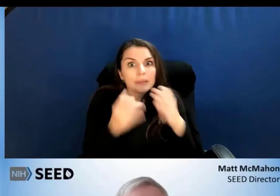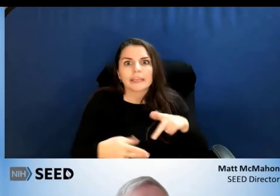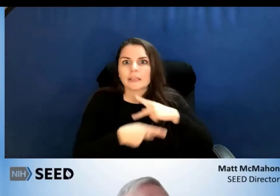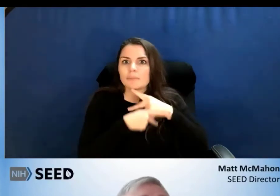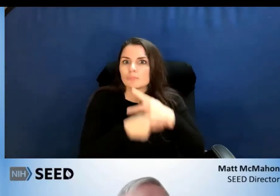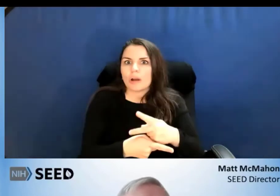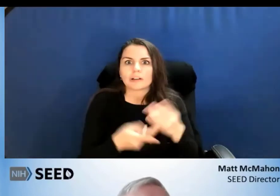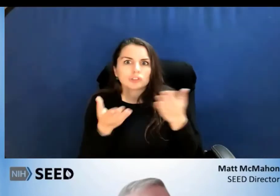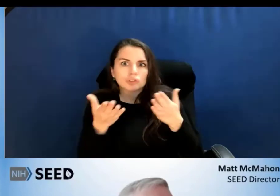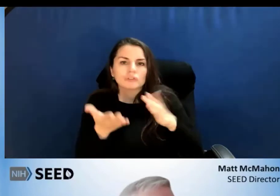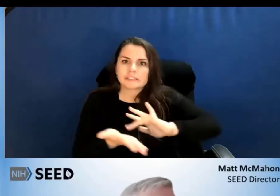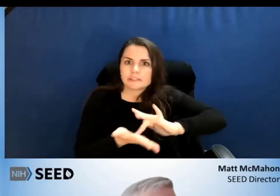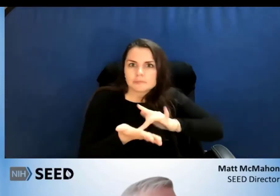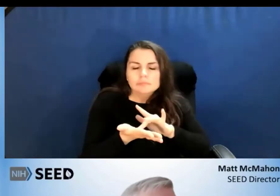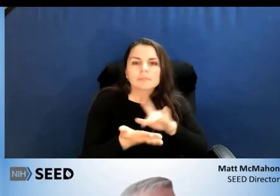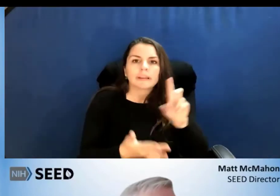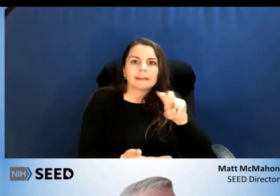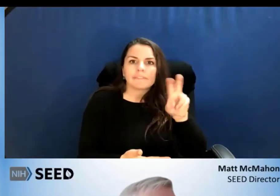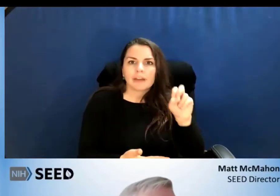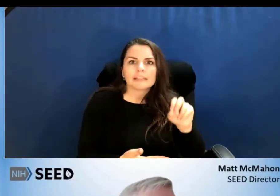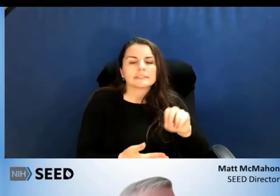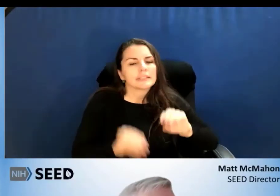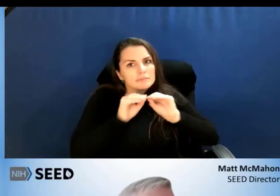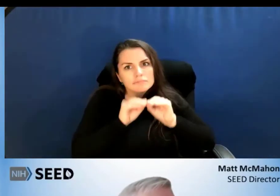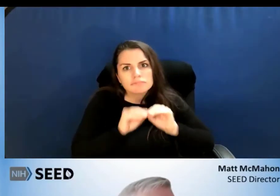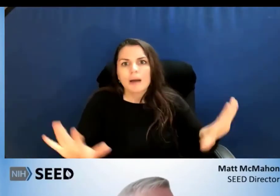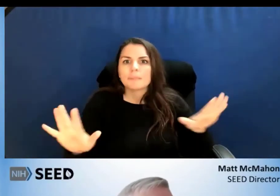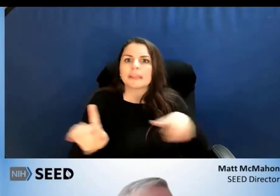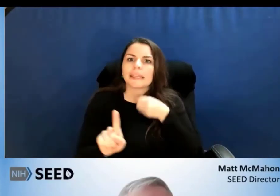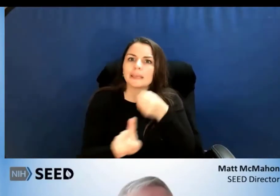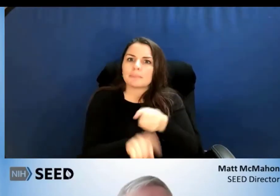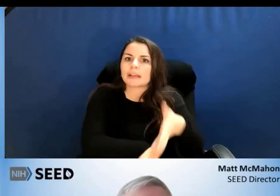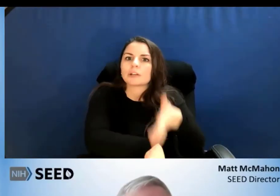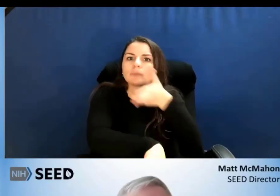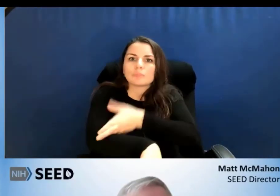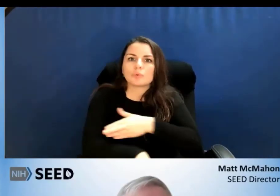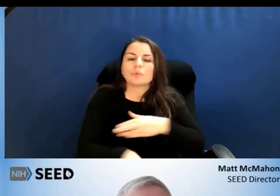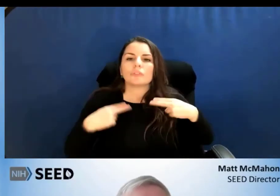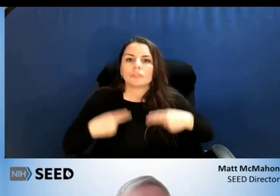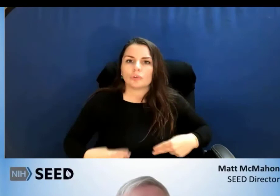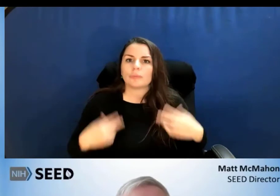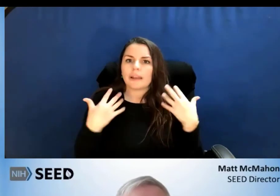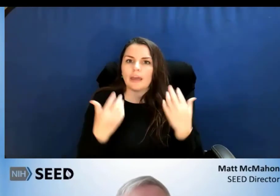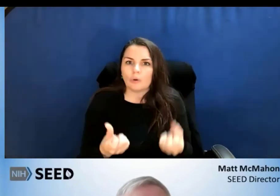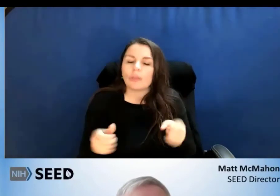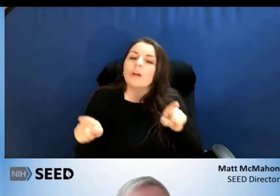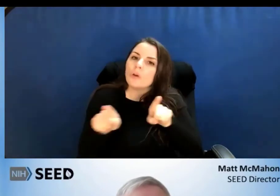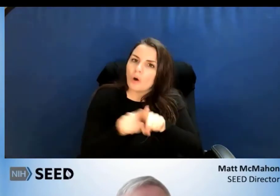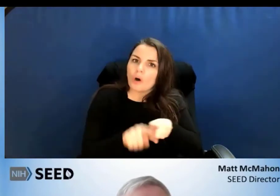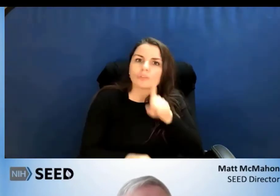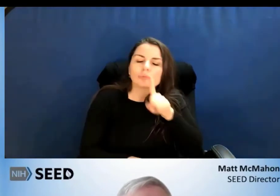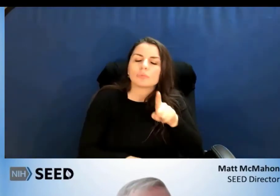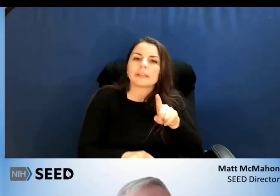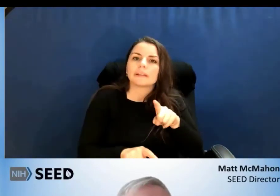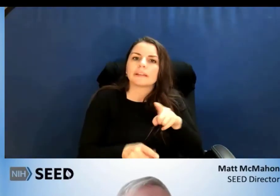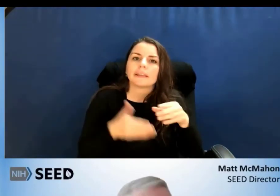that have impacted human health and really contributed to a robust R and D pipeline.